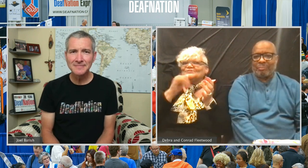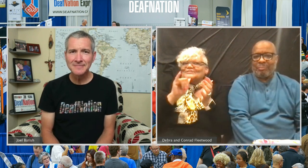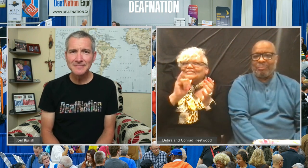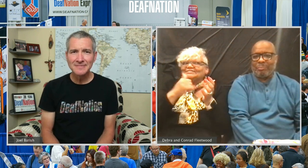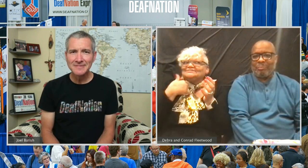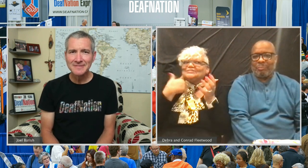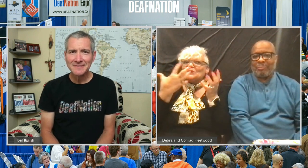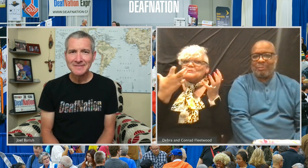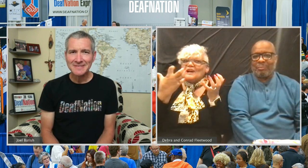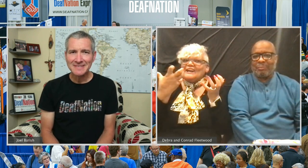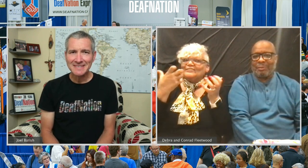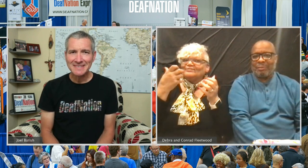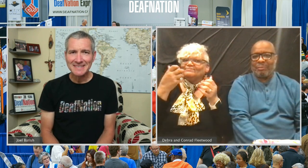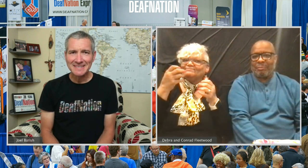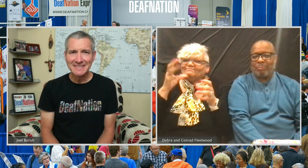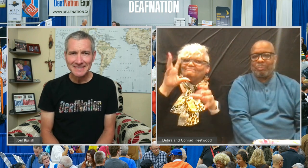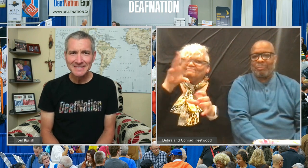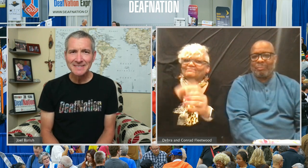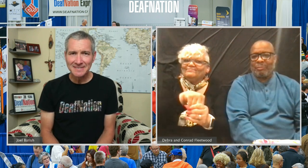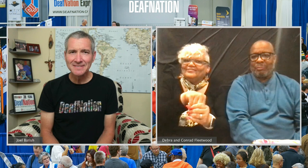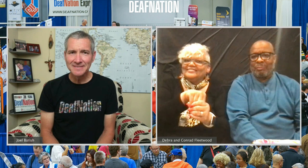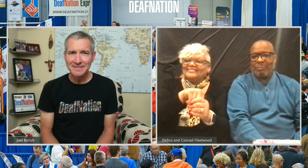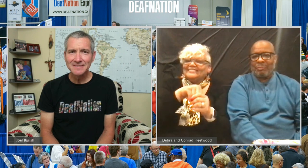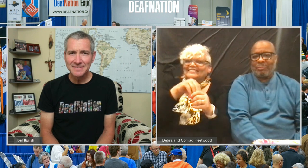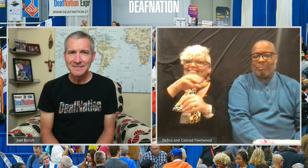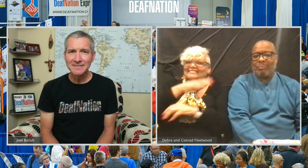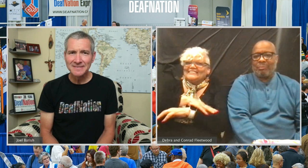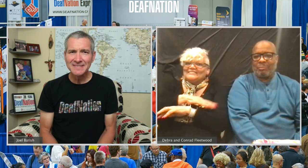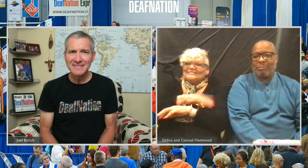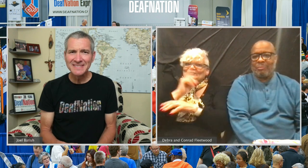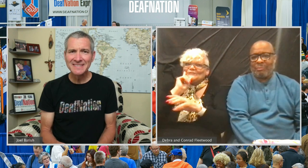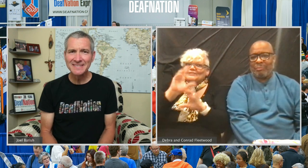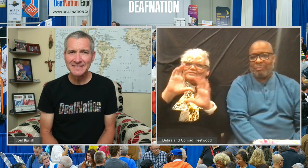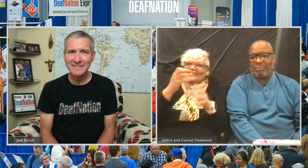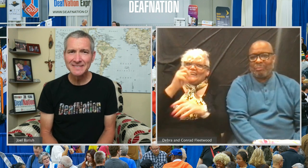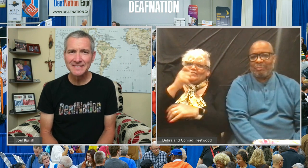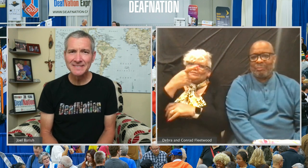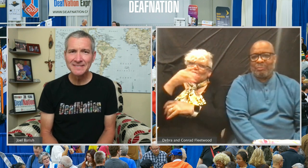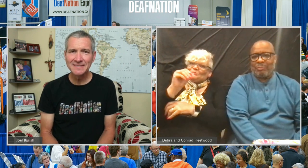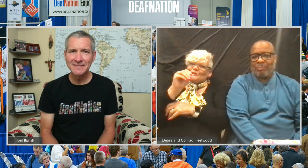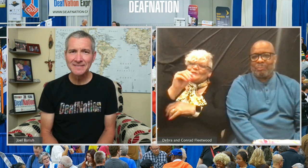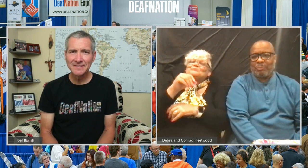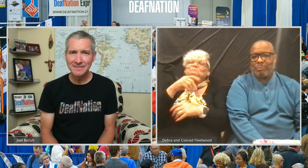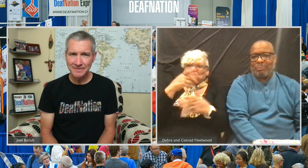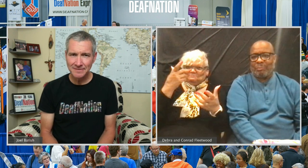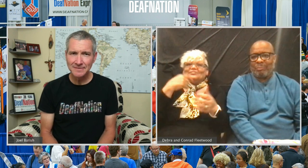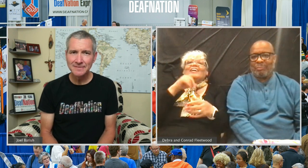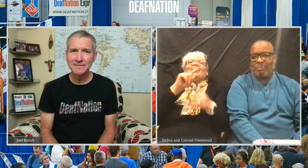I wanted to get involved, do a table for the expo.